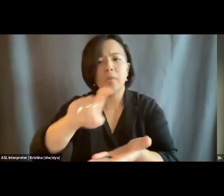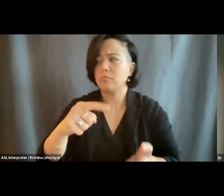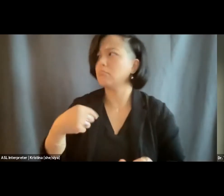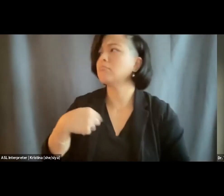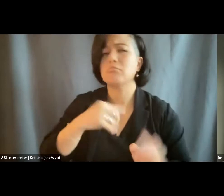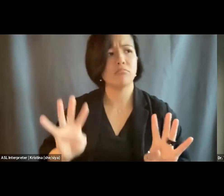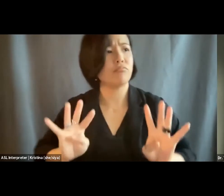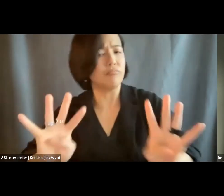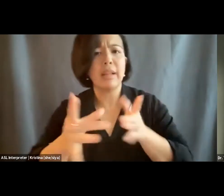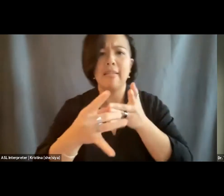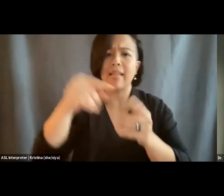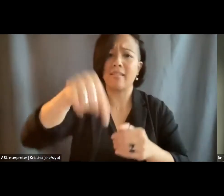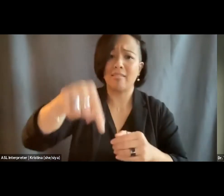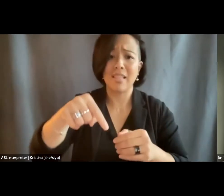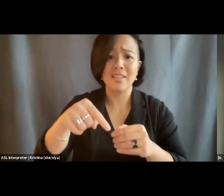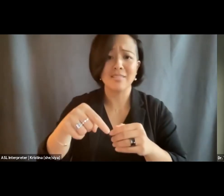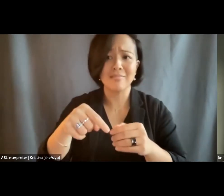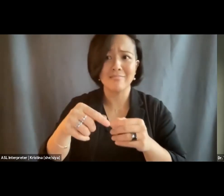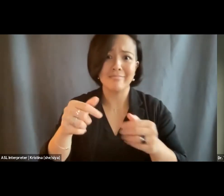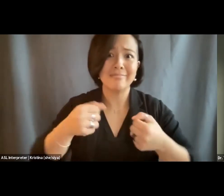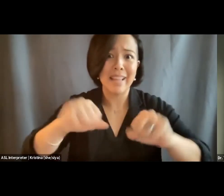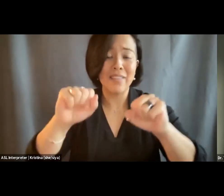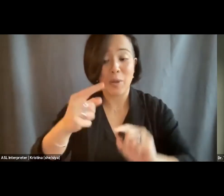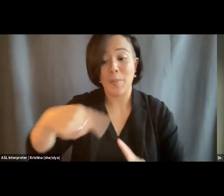these efforts they are the best experts on